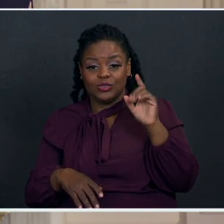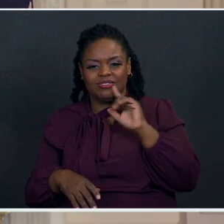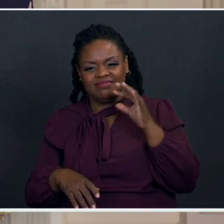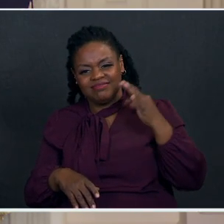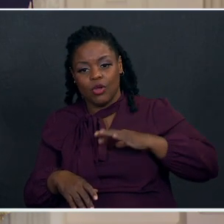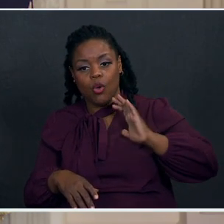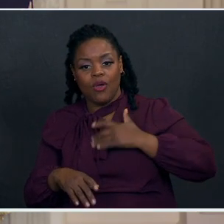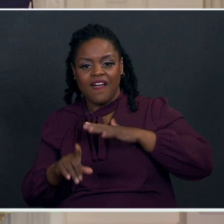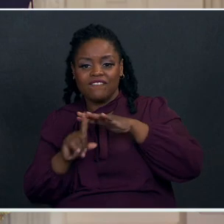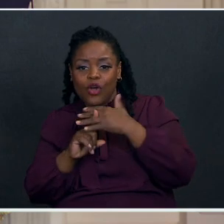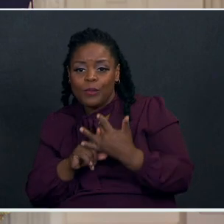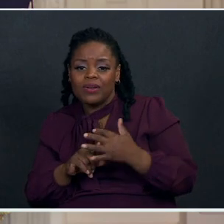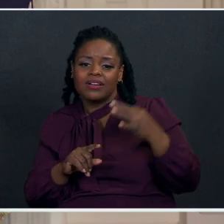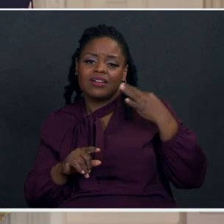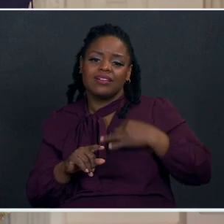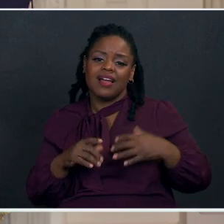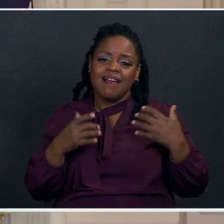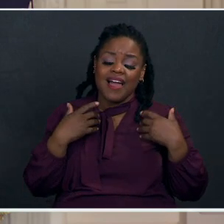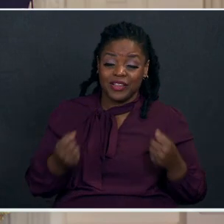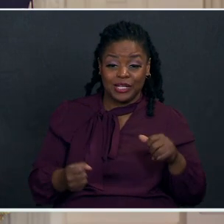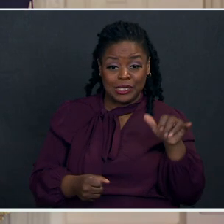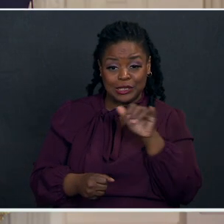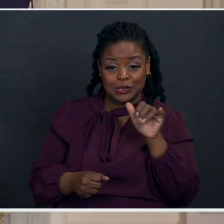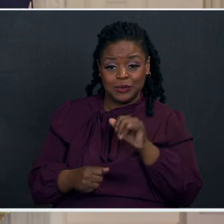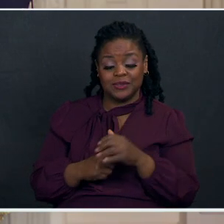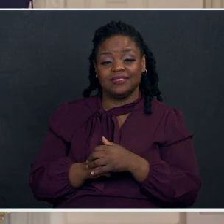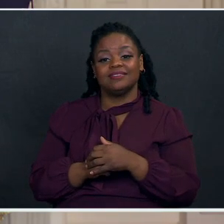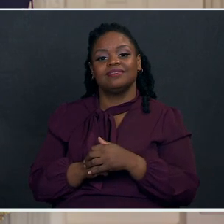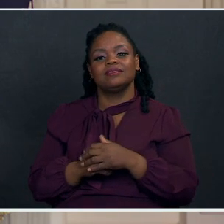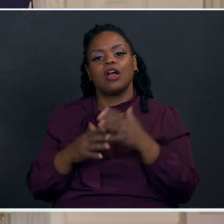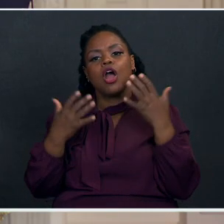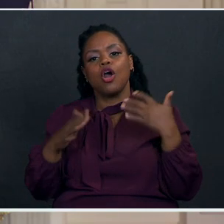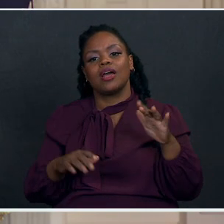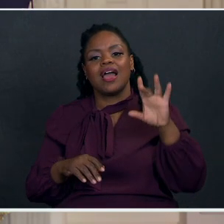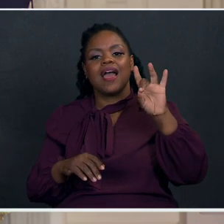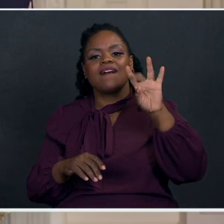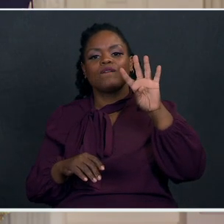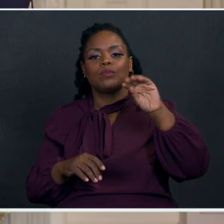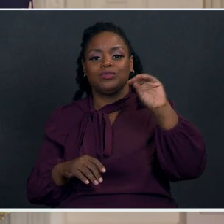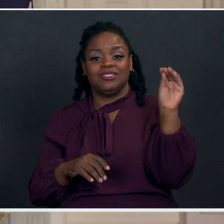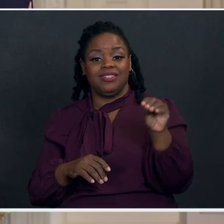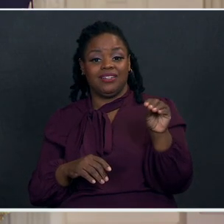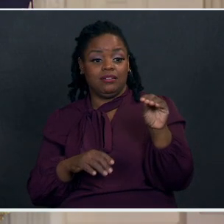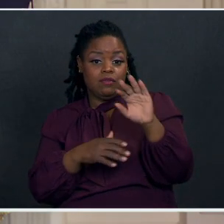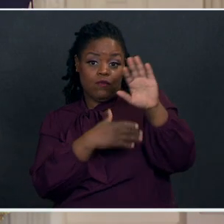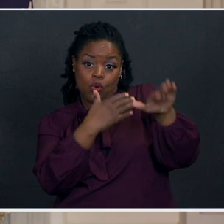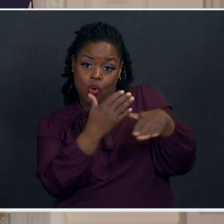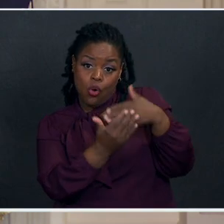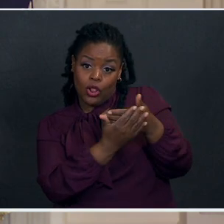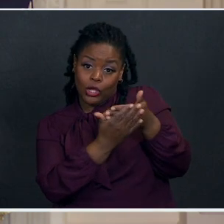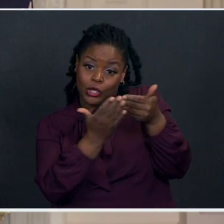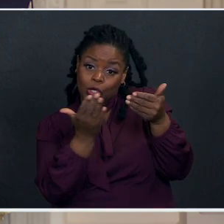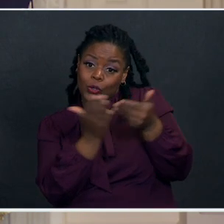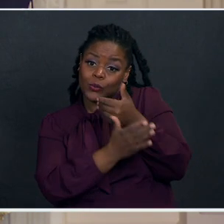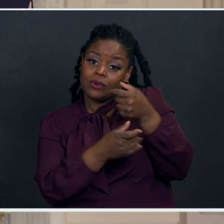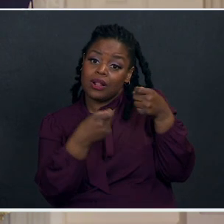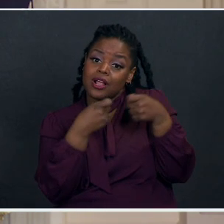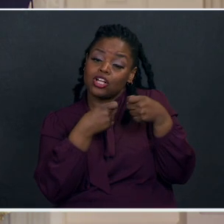Already, 84 percent of all new electric capacity planned to come onto the electric grid